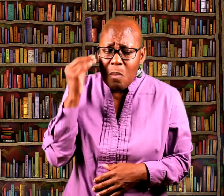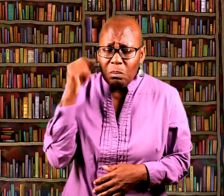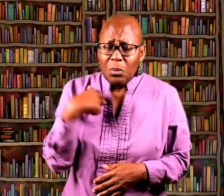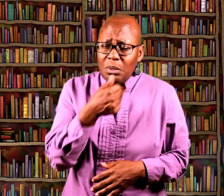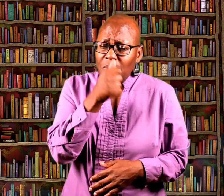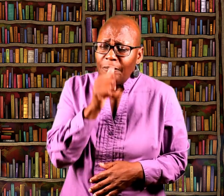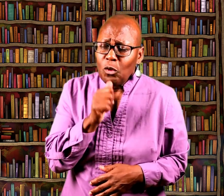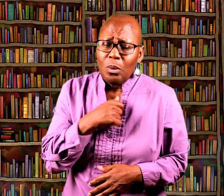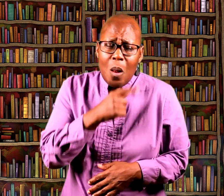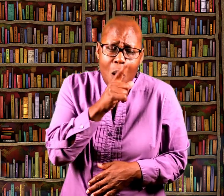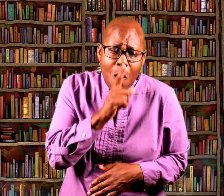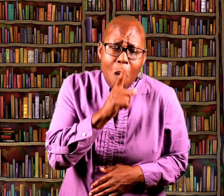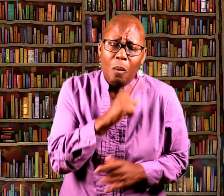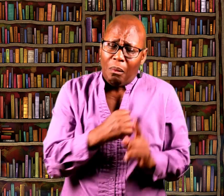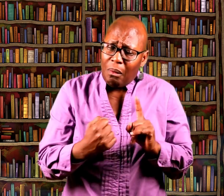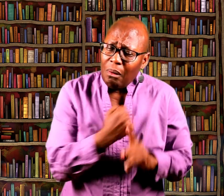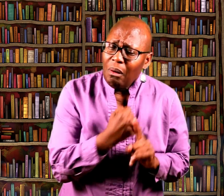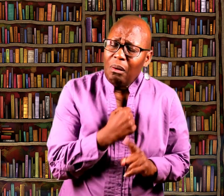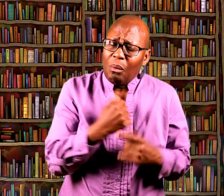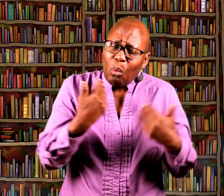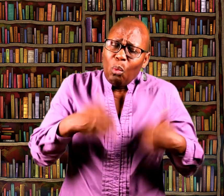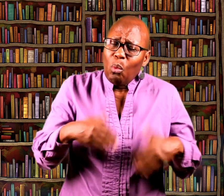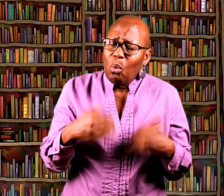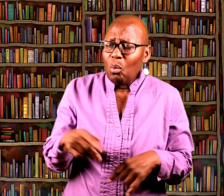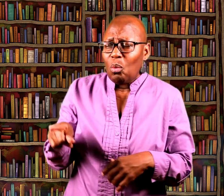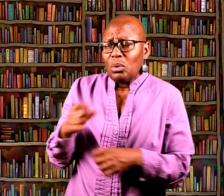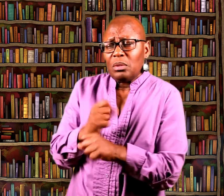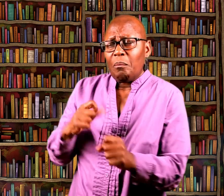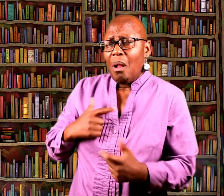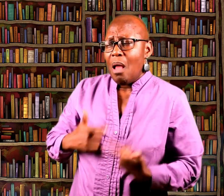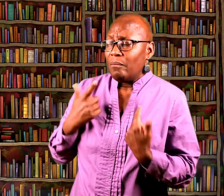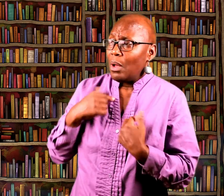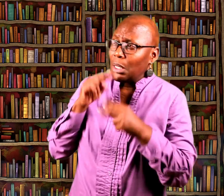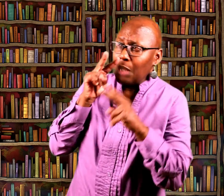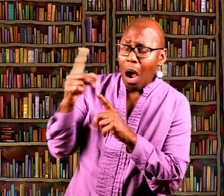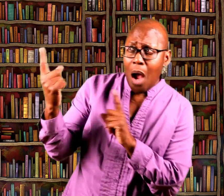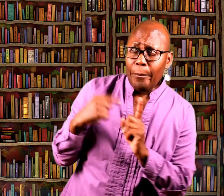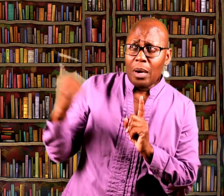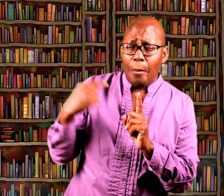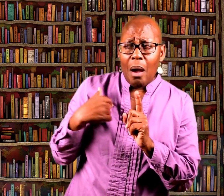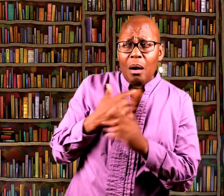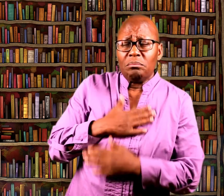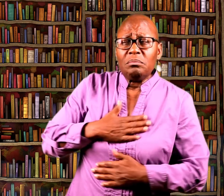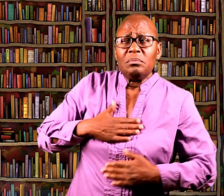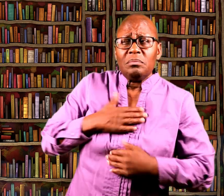being beaten. Whoa, you saved my life. I looked forward to you coming and walking with me."